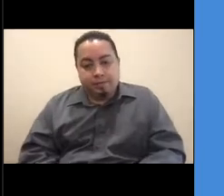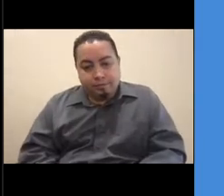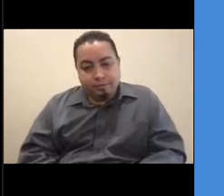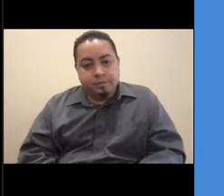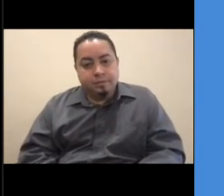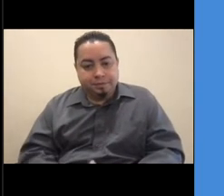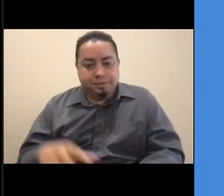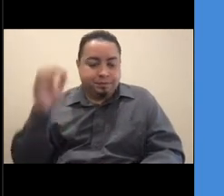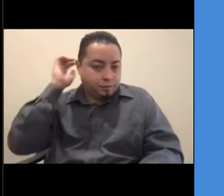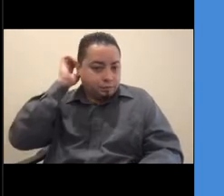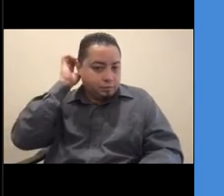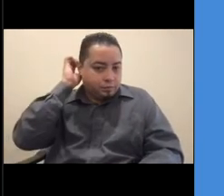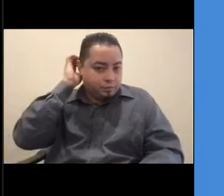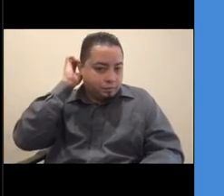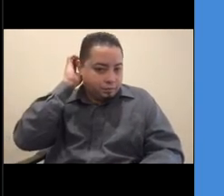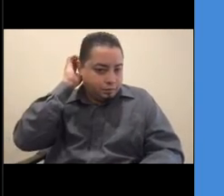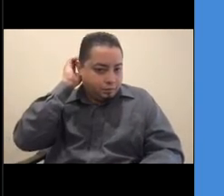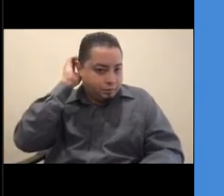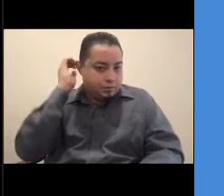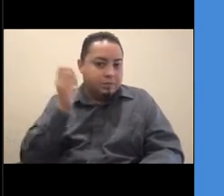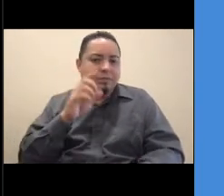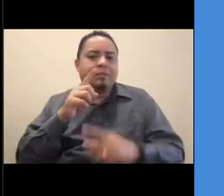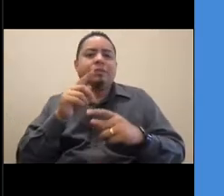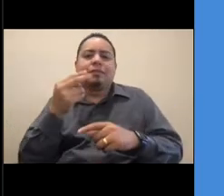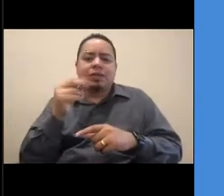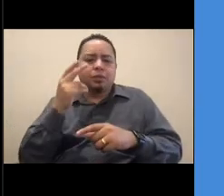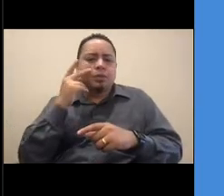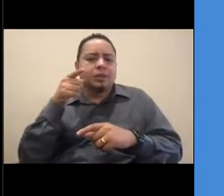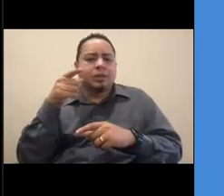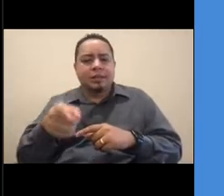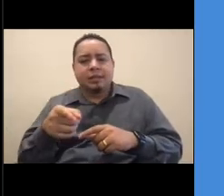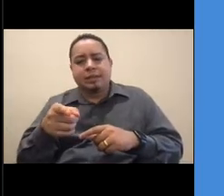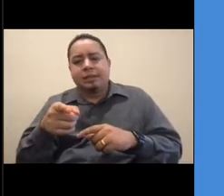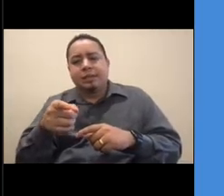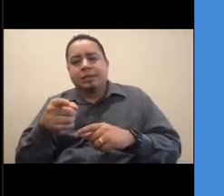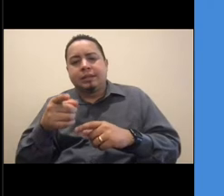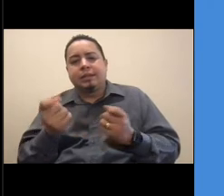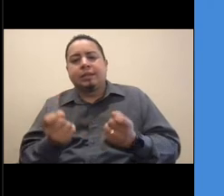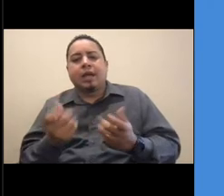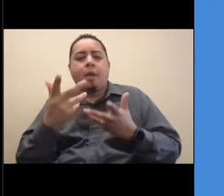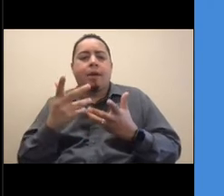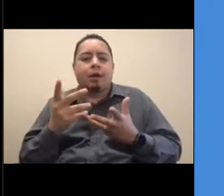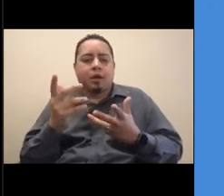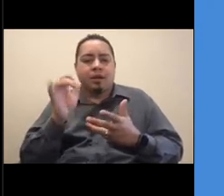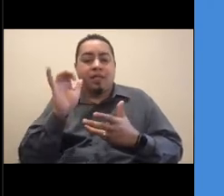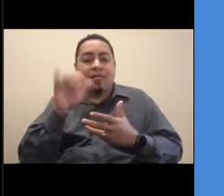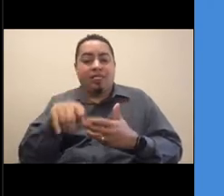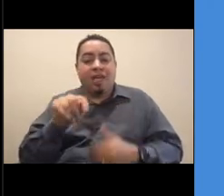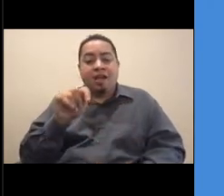And so you'll see they're going to dump the fish out there, and so that is from that trawl, that's going to be the fish that they're analyzing